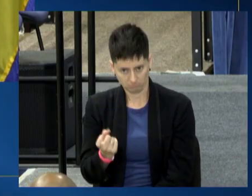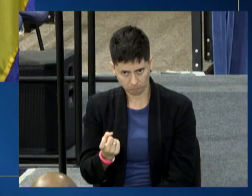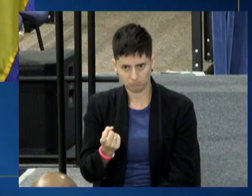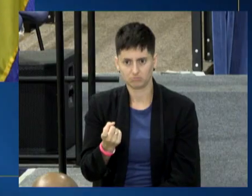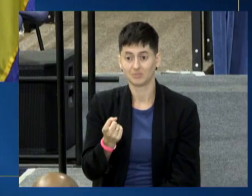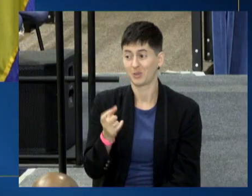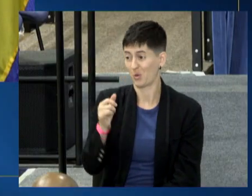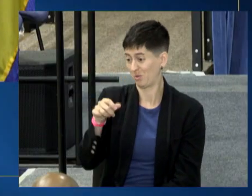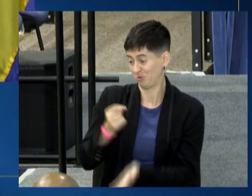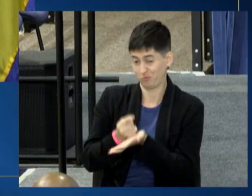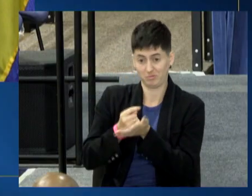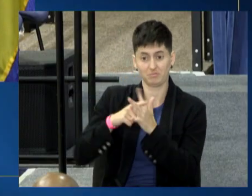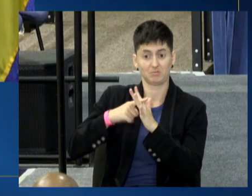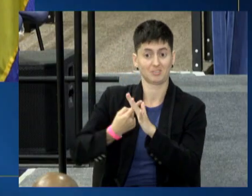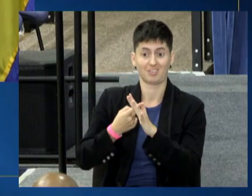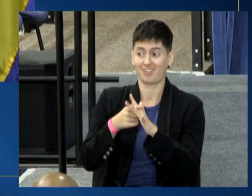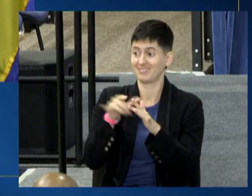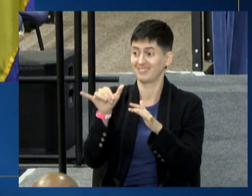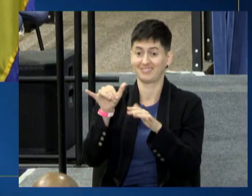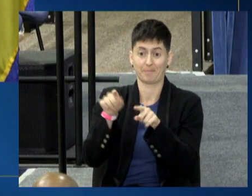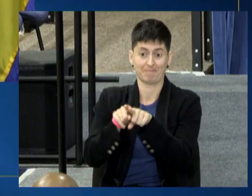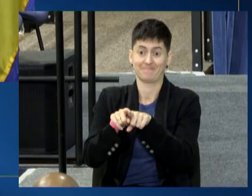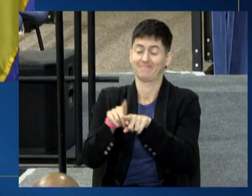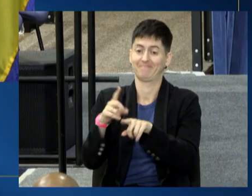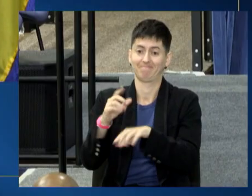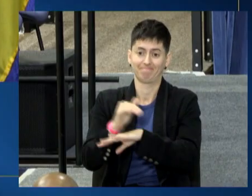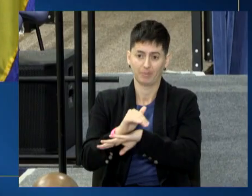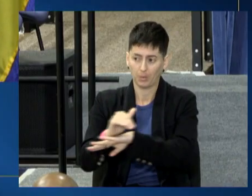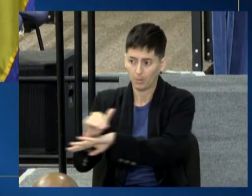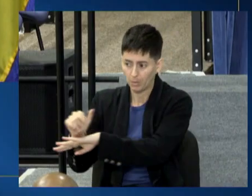He did well and eventually was cured of his leukemia because we